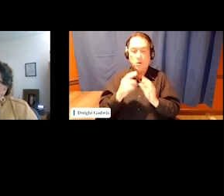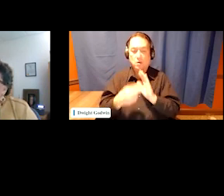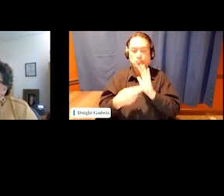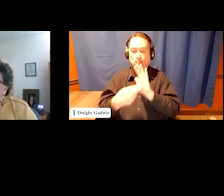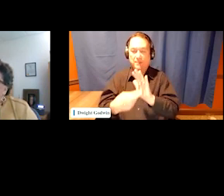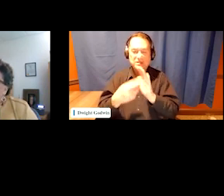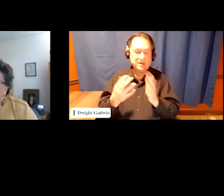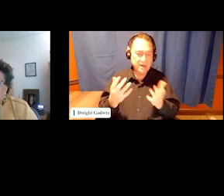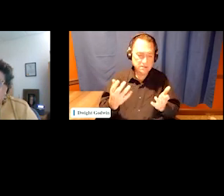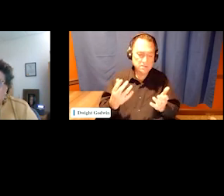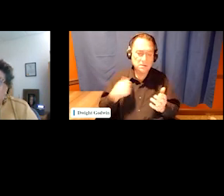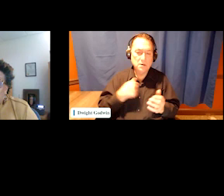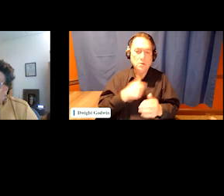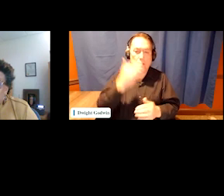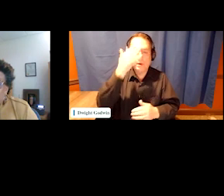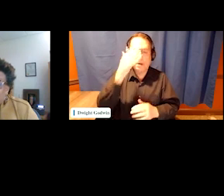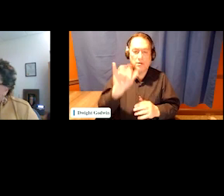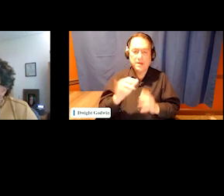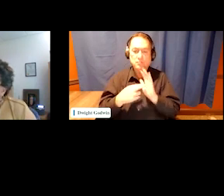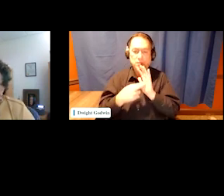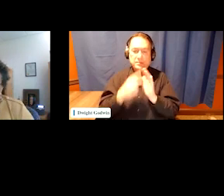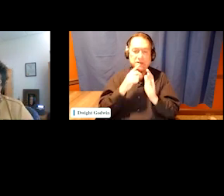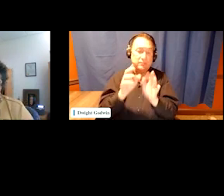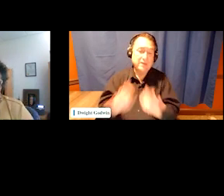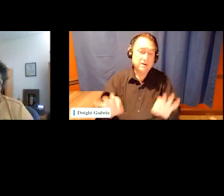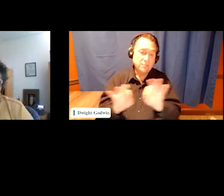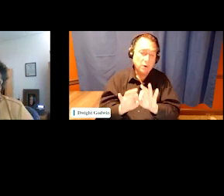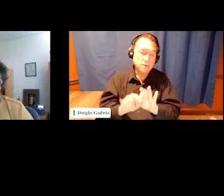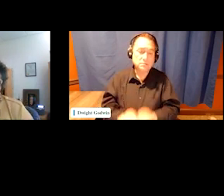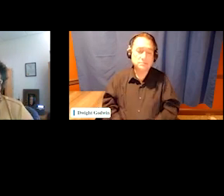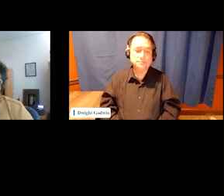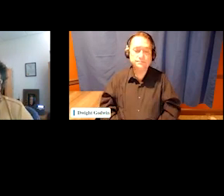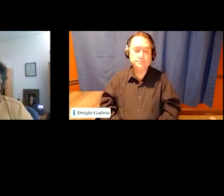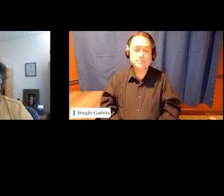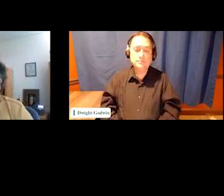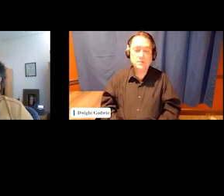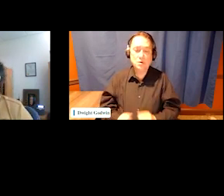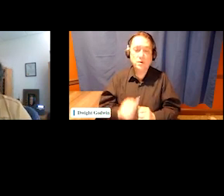and we know that the representation matters. With that, I'll transition to Stephanie.